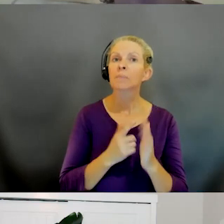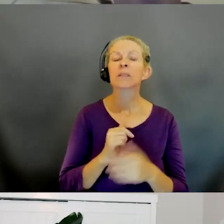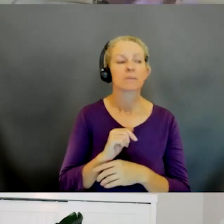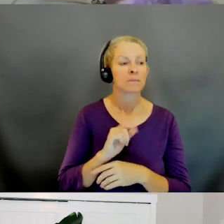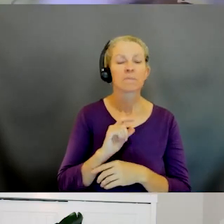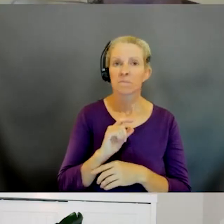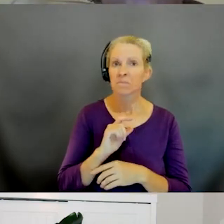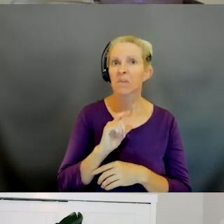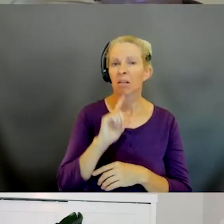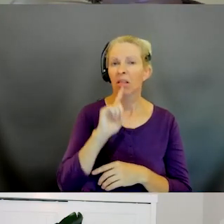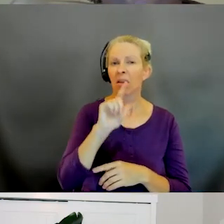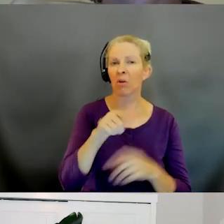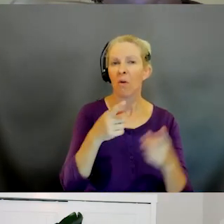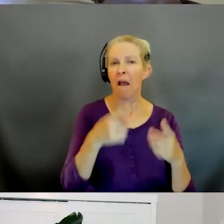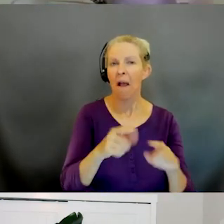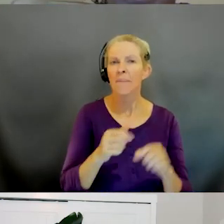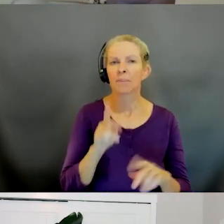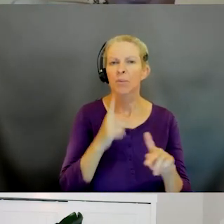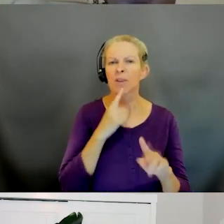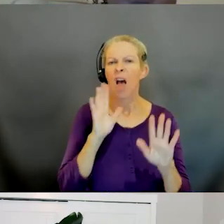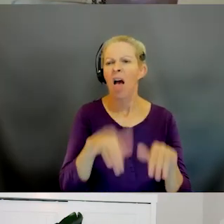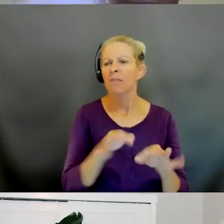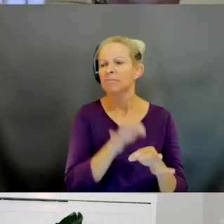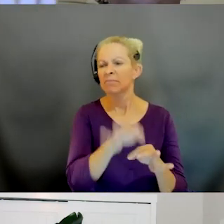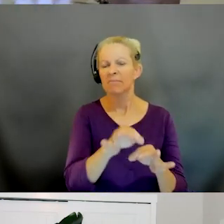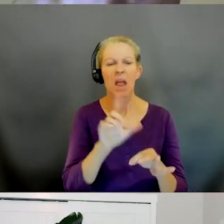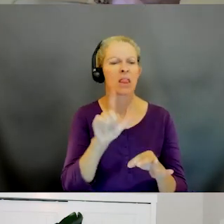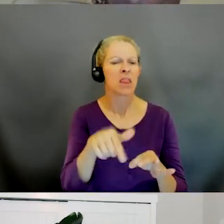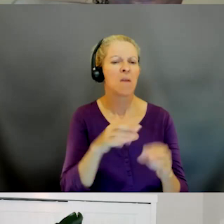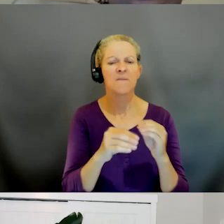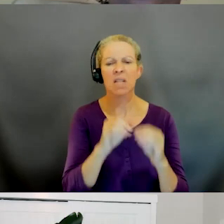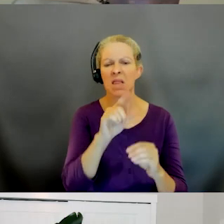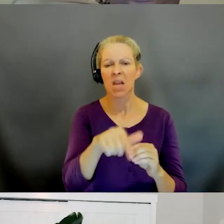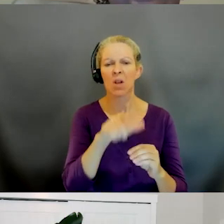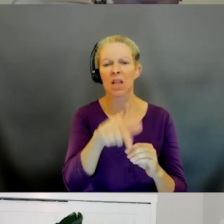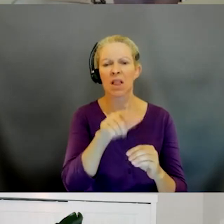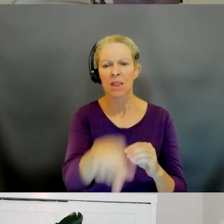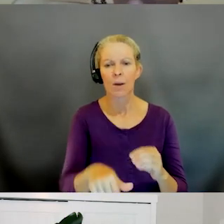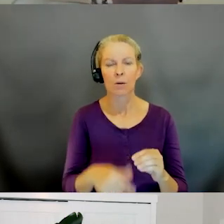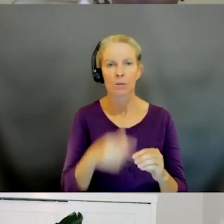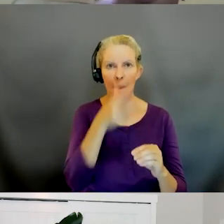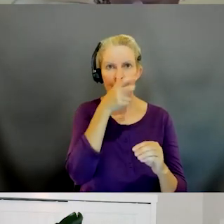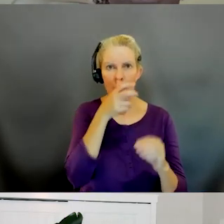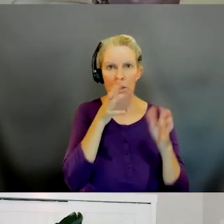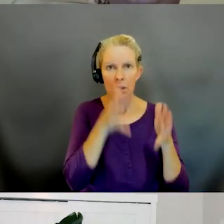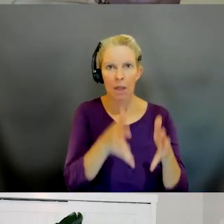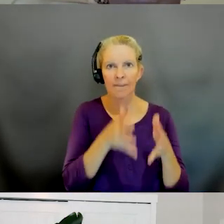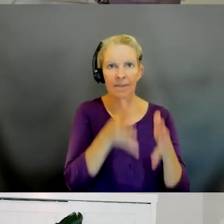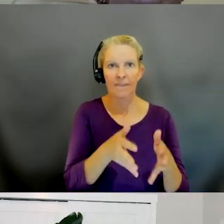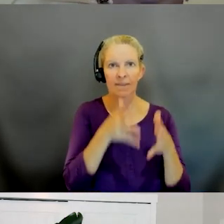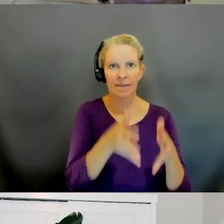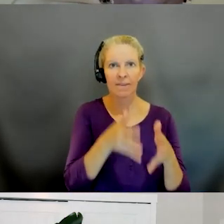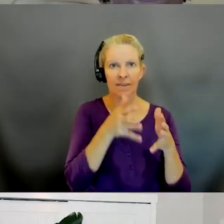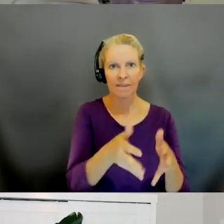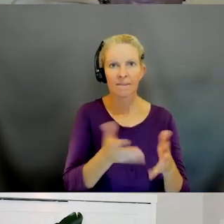well we can just fix it later, and those bugs will just linger, and nothing gets done,